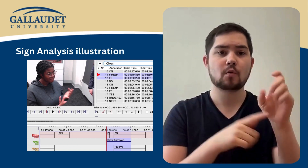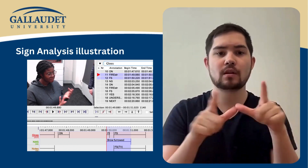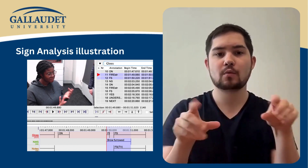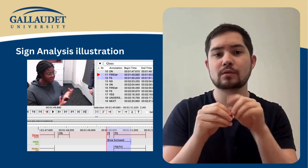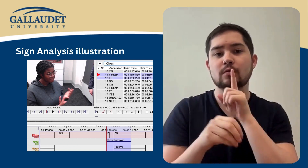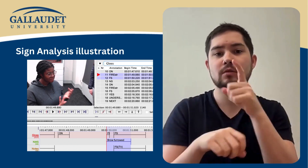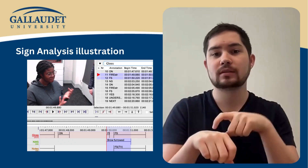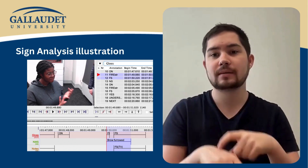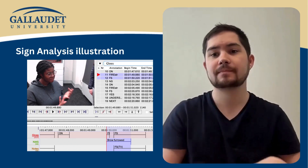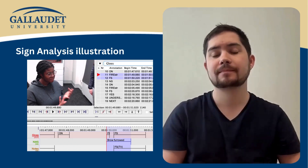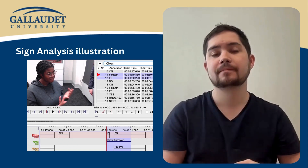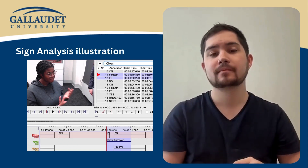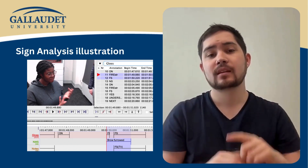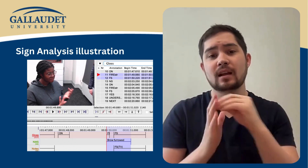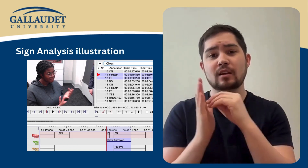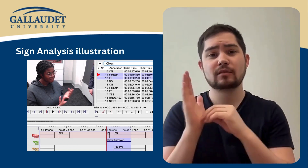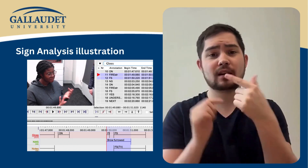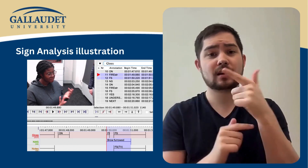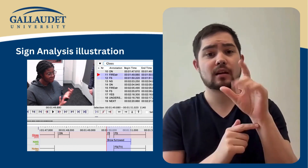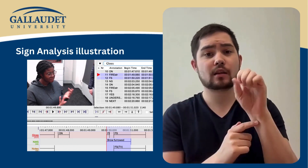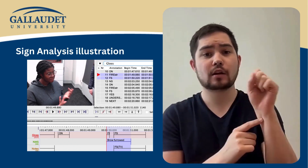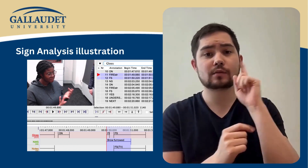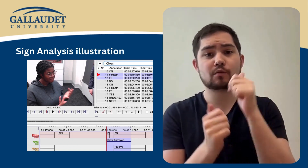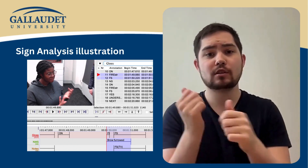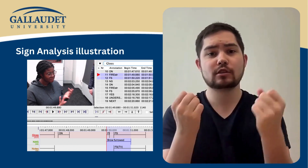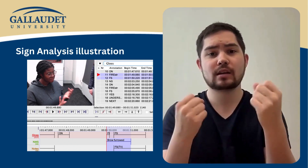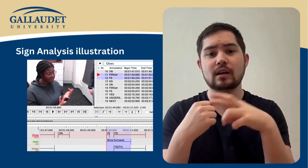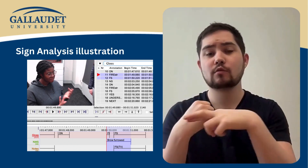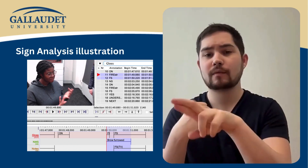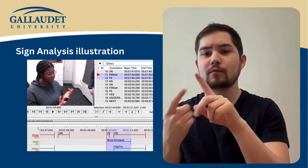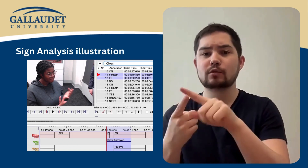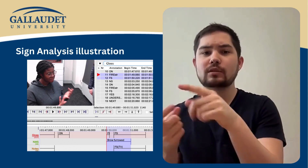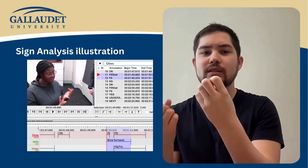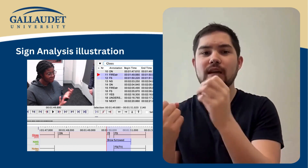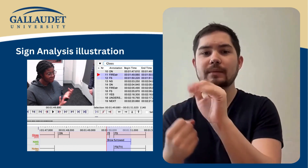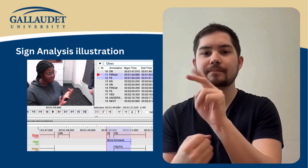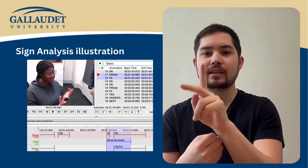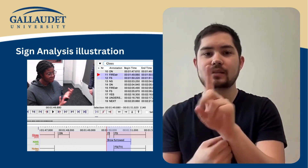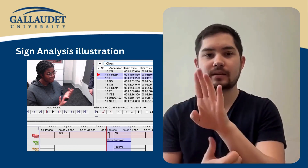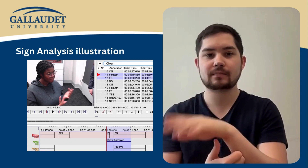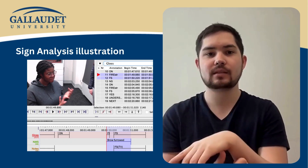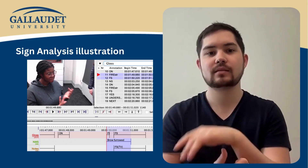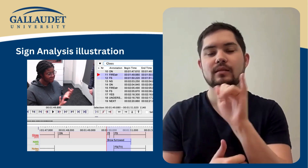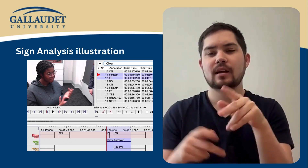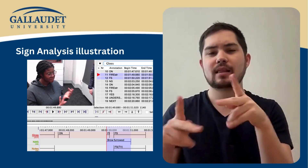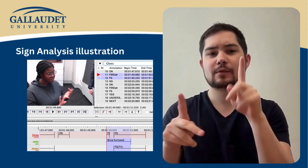in real-time. Annotated glosses for each sign reference to the Signbank database.